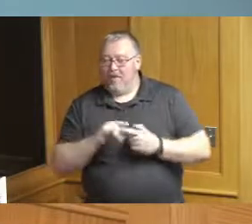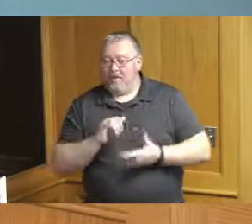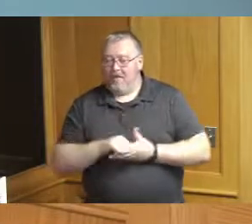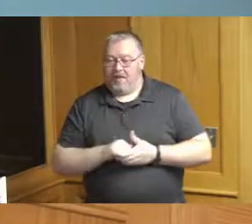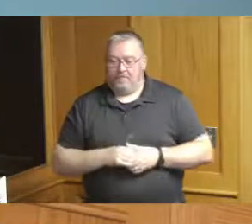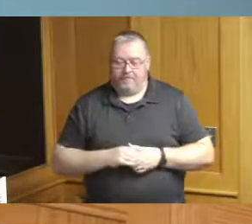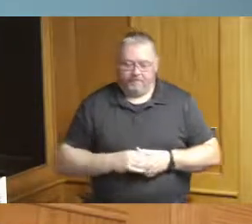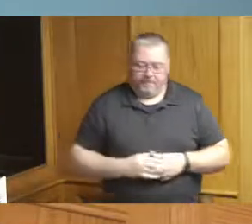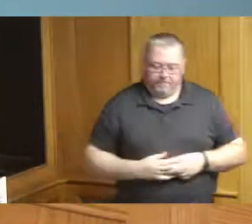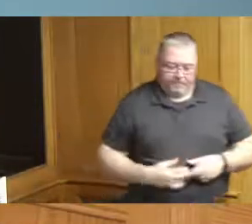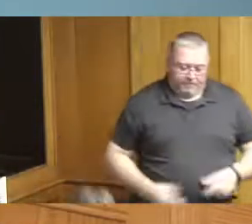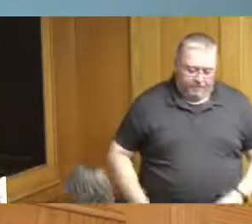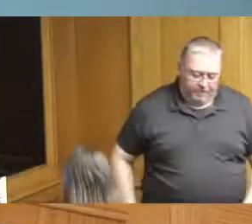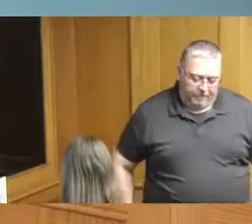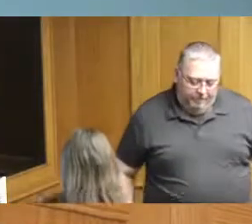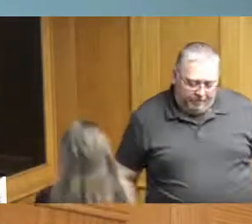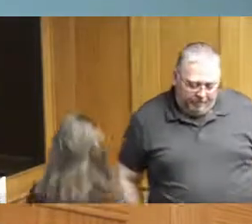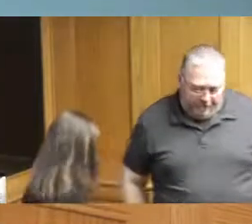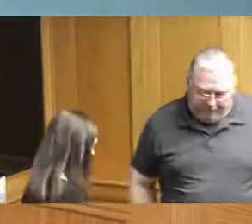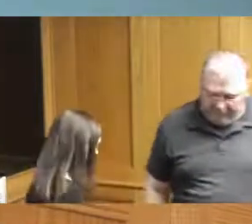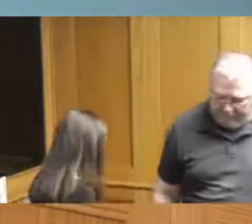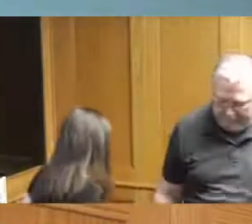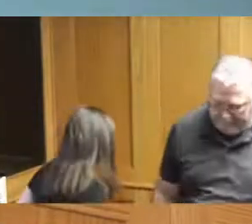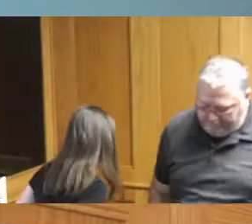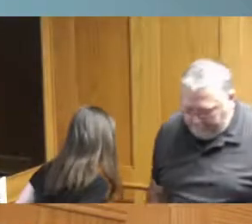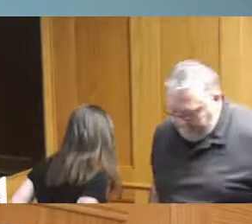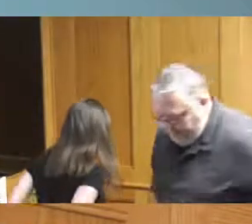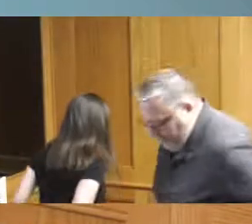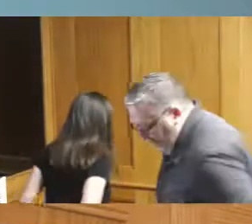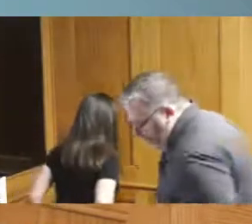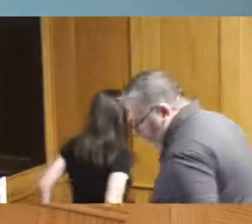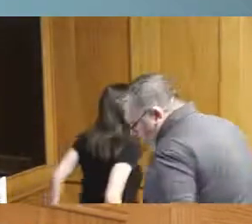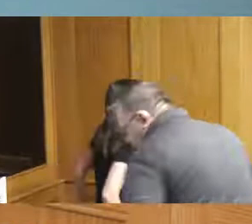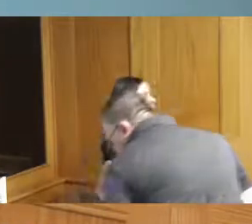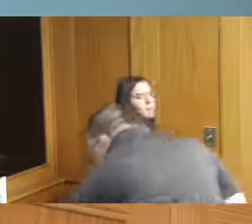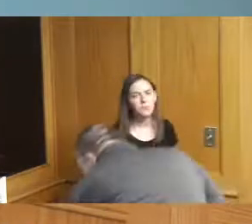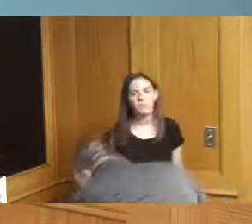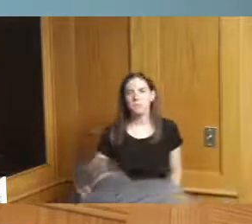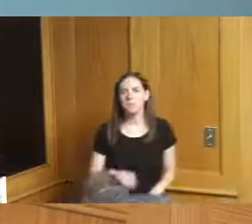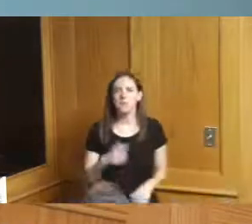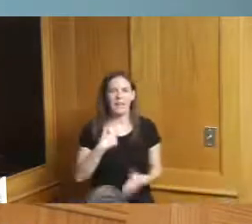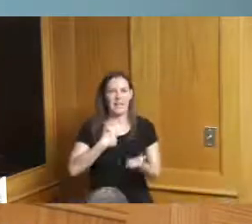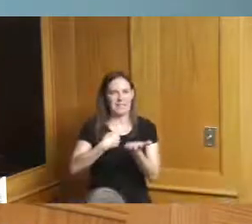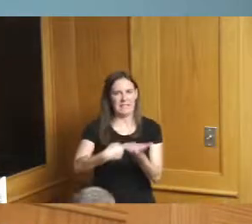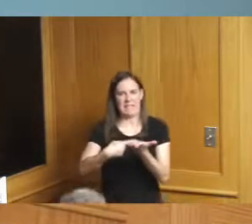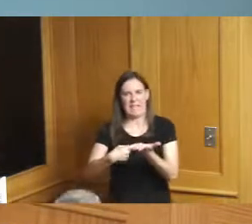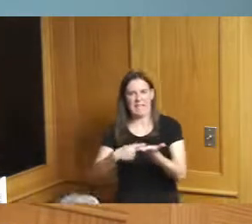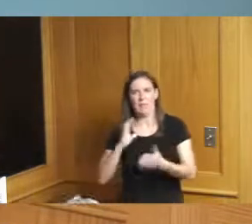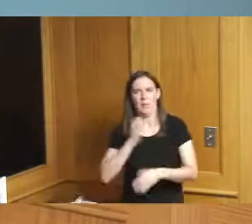Board i was talking to our County Administrator about that i did get a chance to see that data